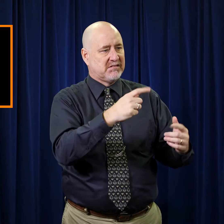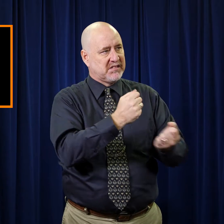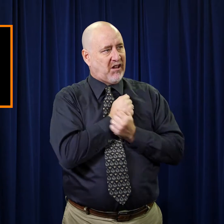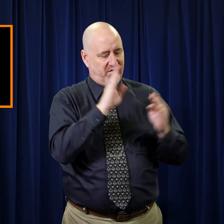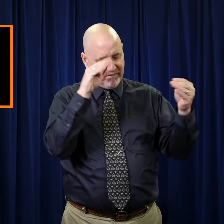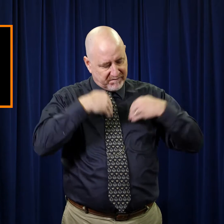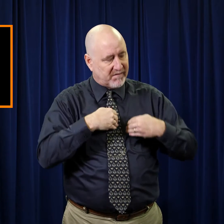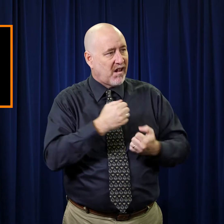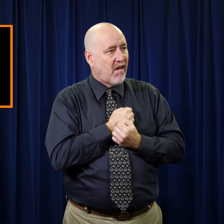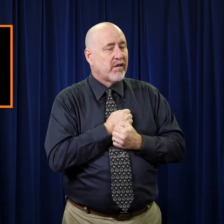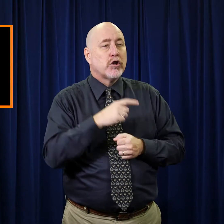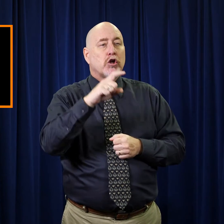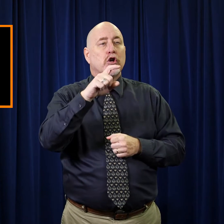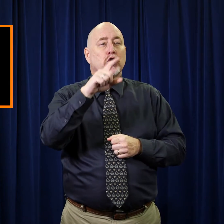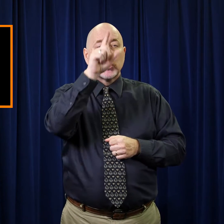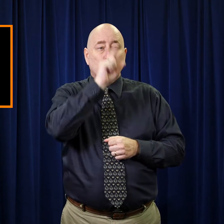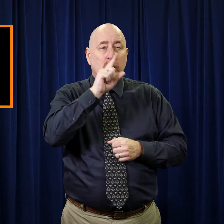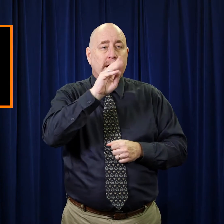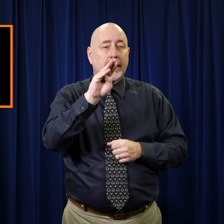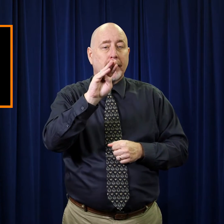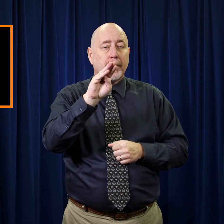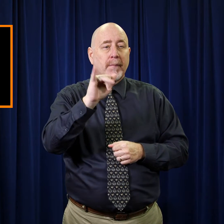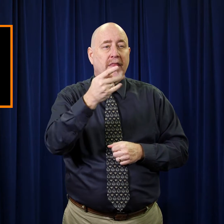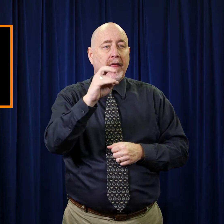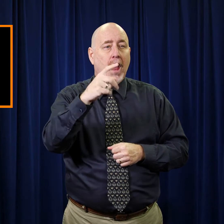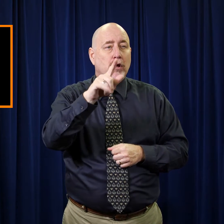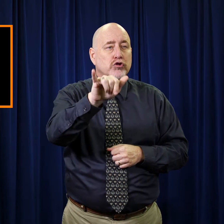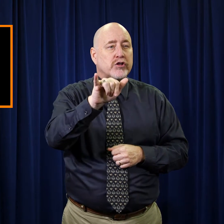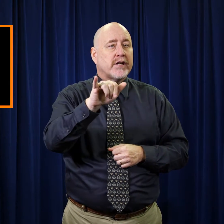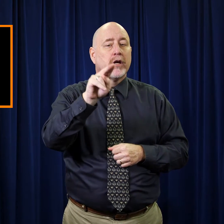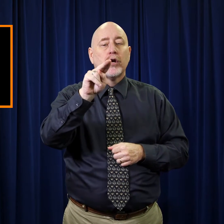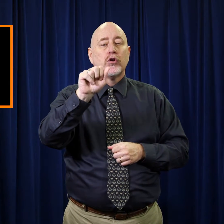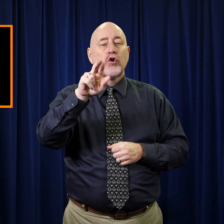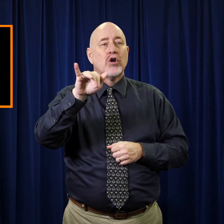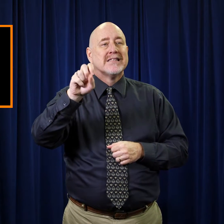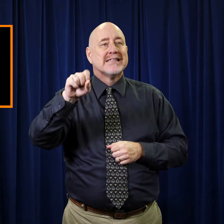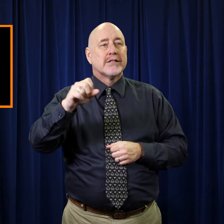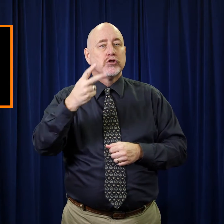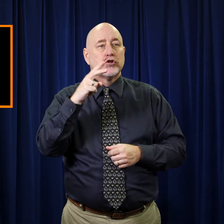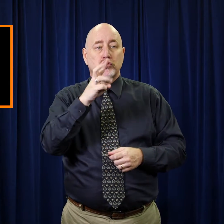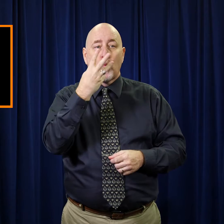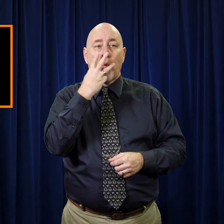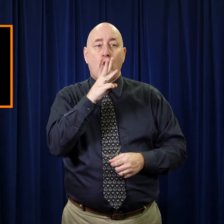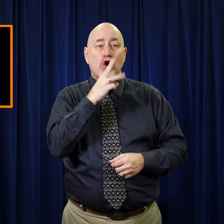narcissistic. You know, Greek mythology. And Narcissus would look in the water and he